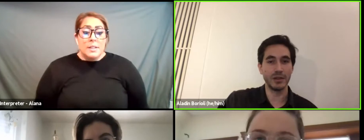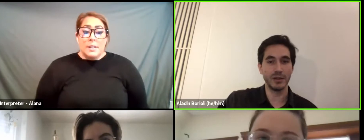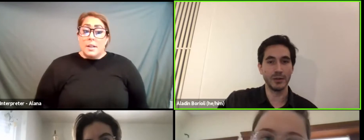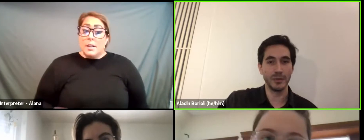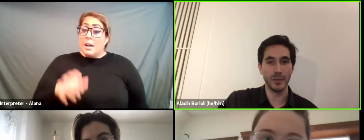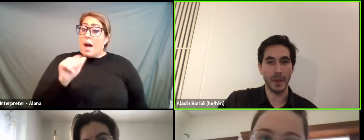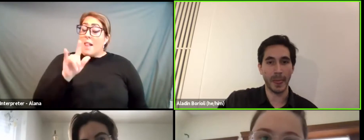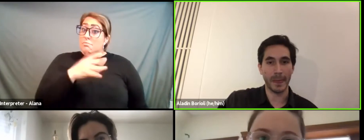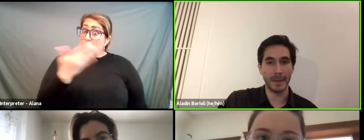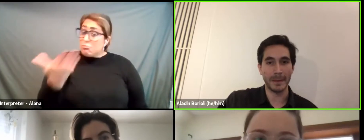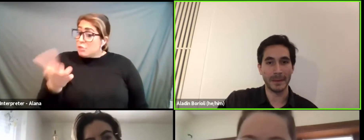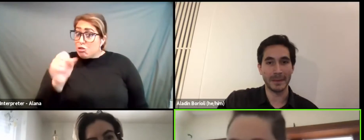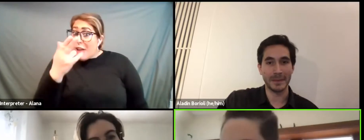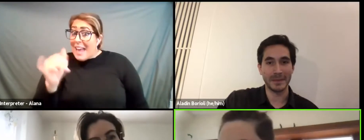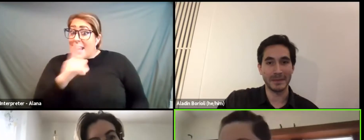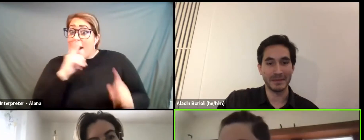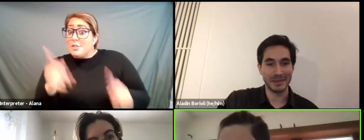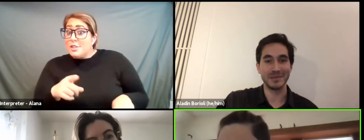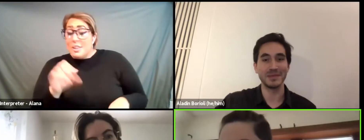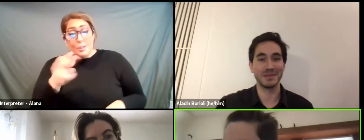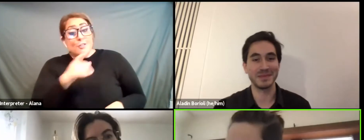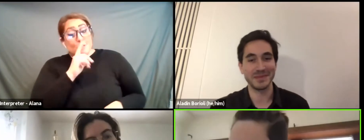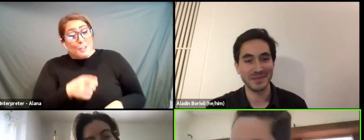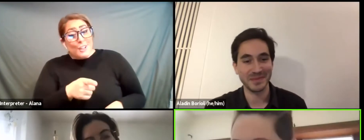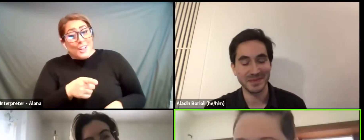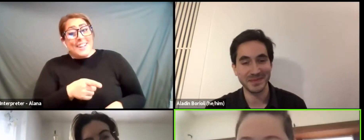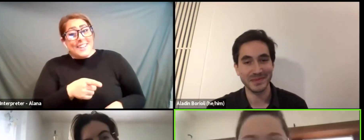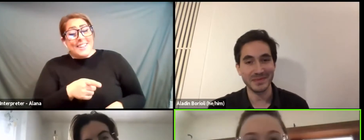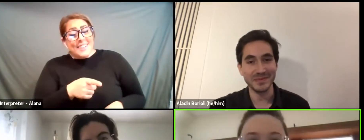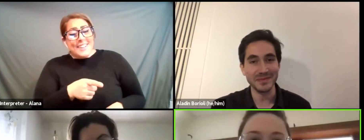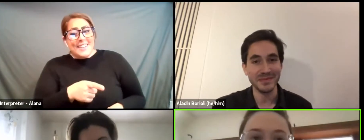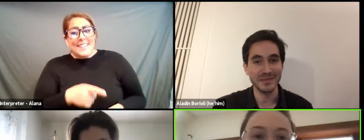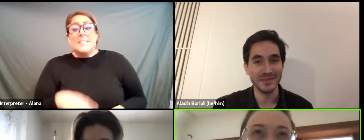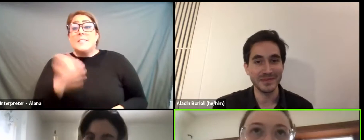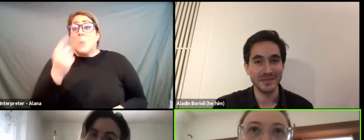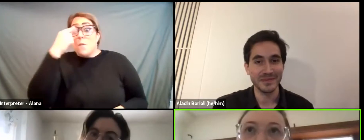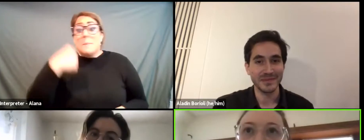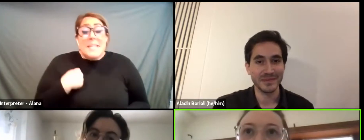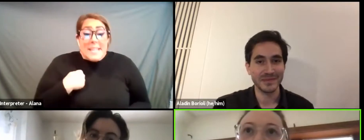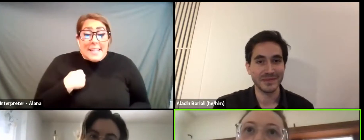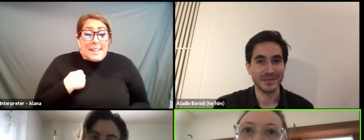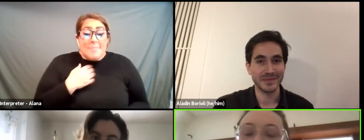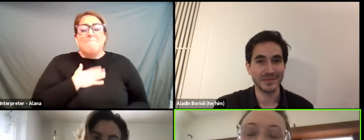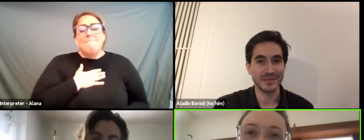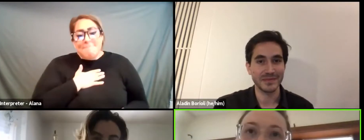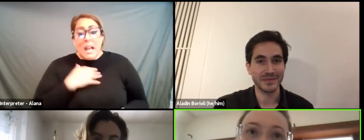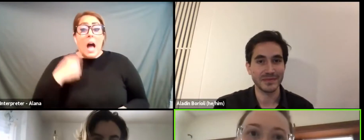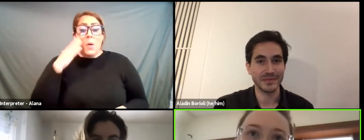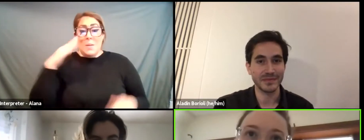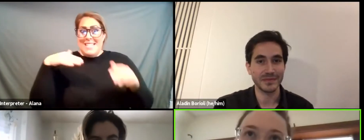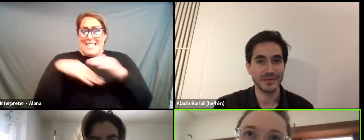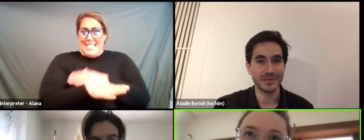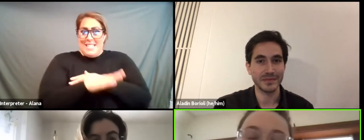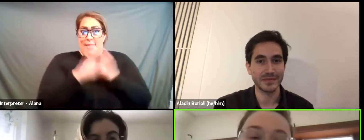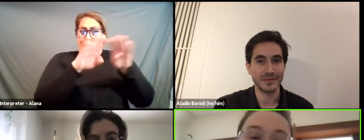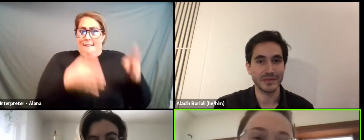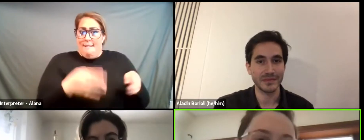Sure. So for me I know that entering a beehive is a disturbance.